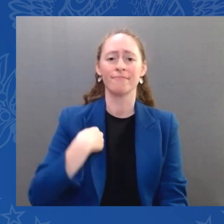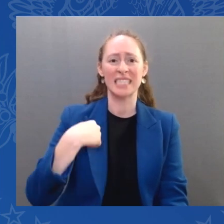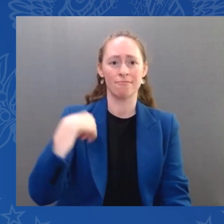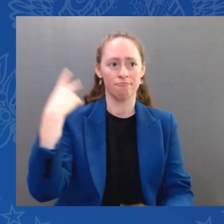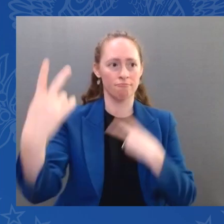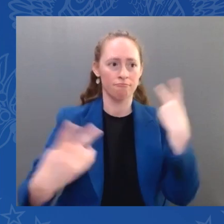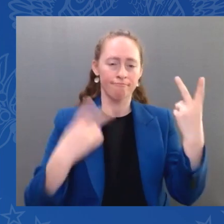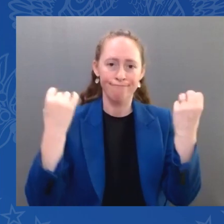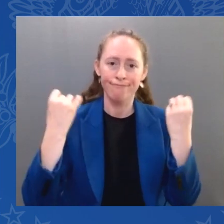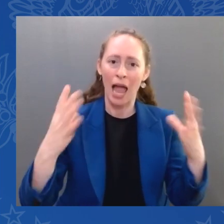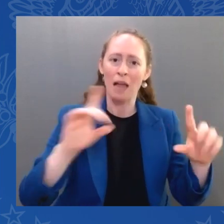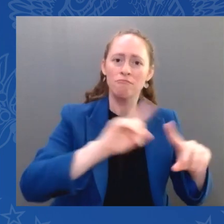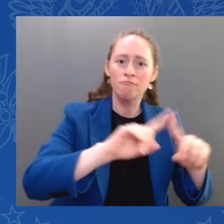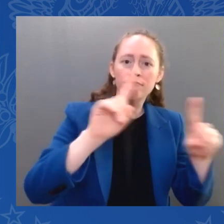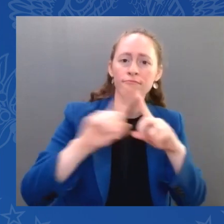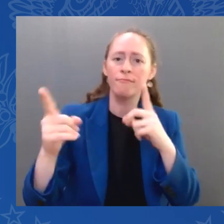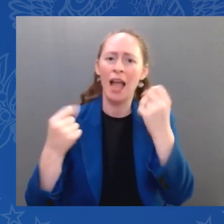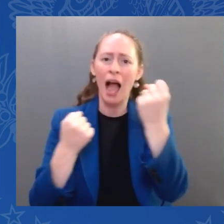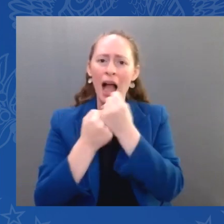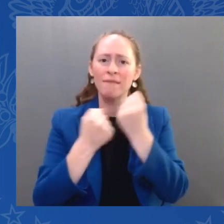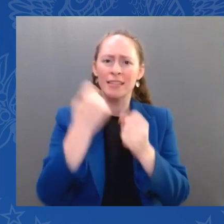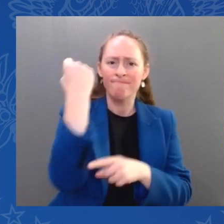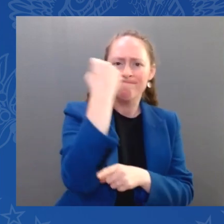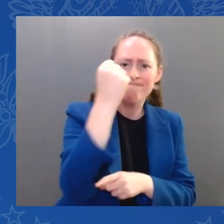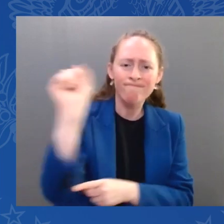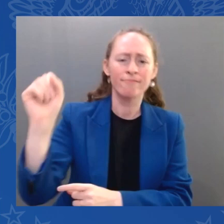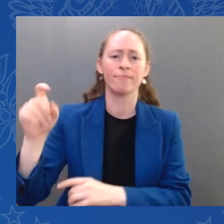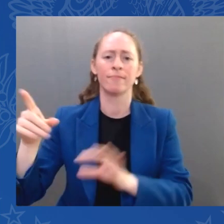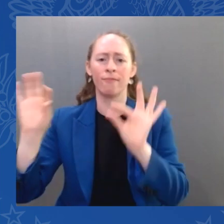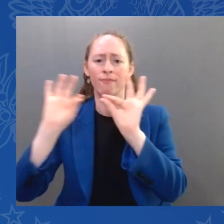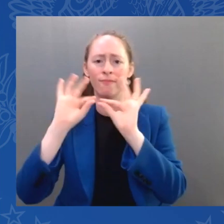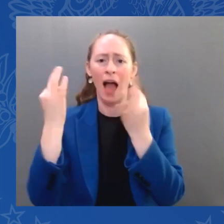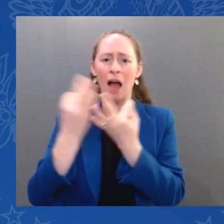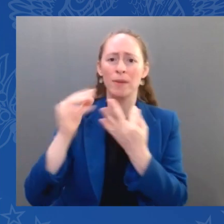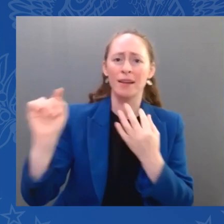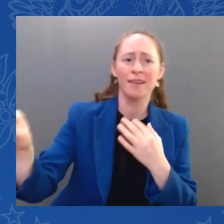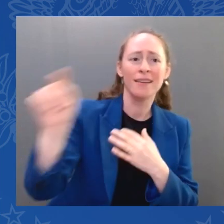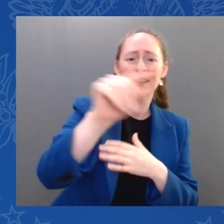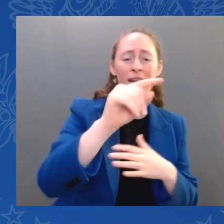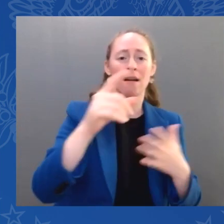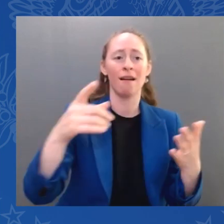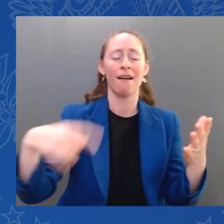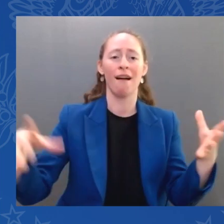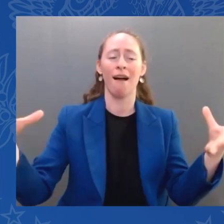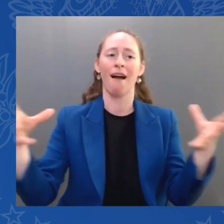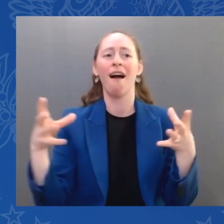whose lives have been shattered by gun violence and who have made it their purpose to save other lives.